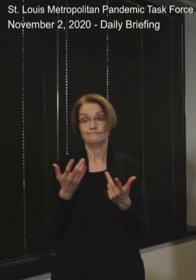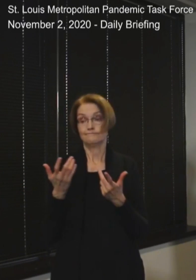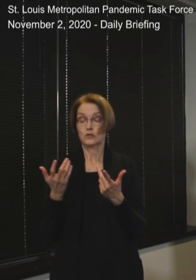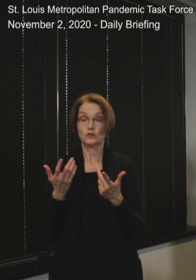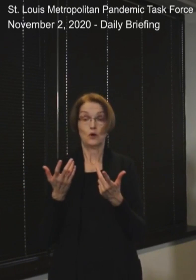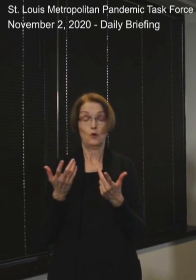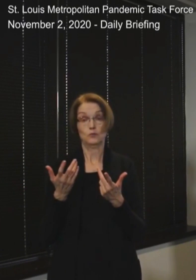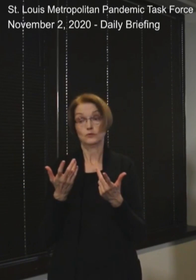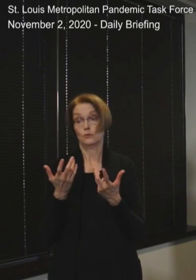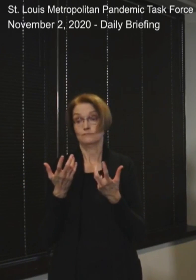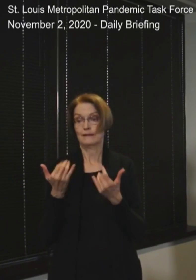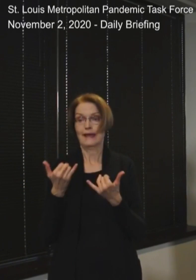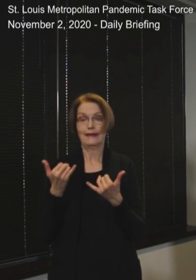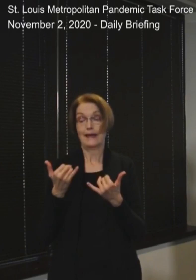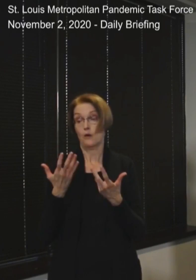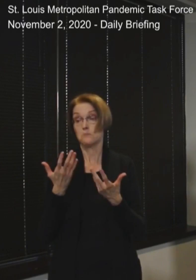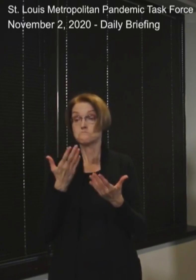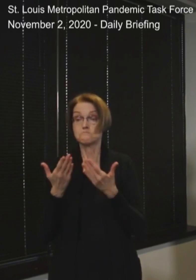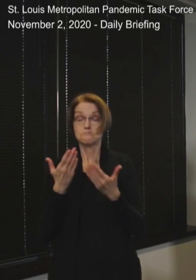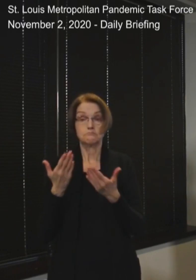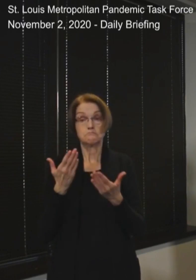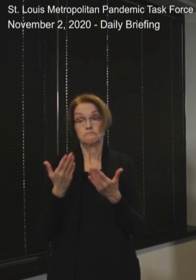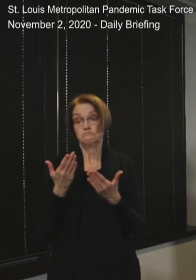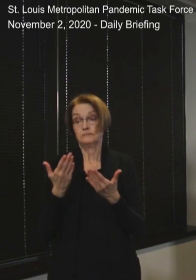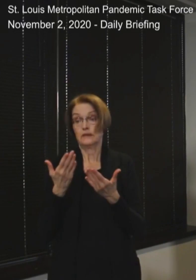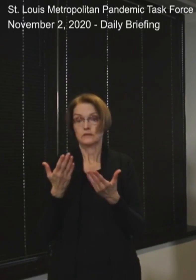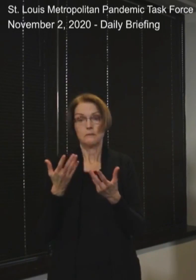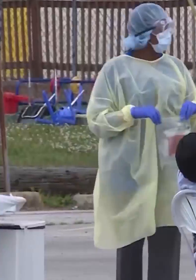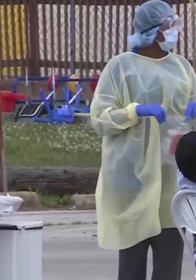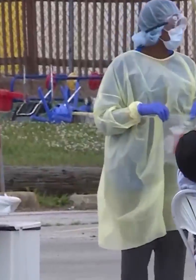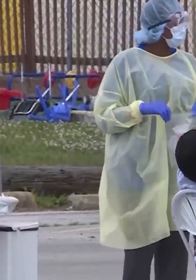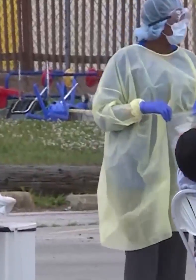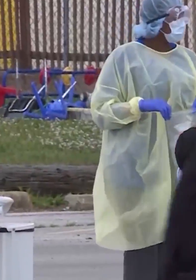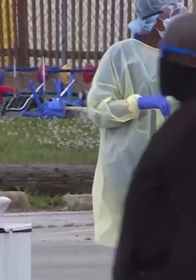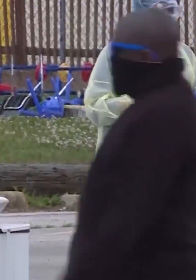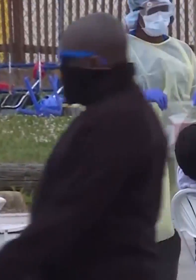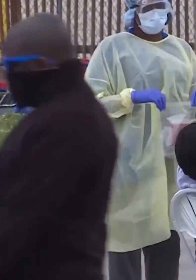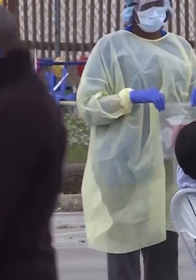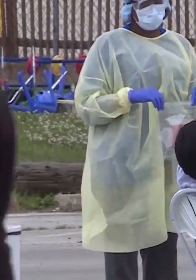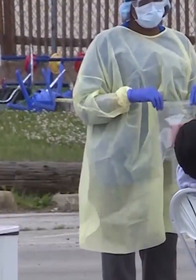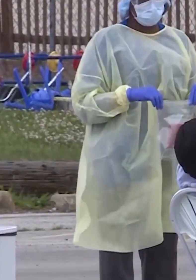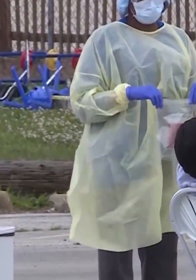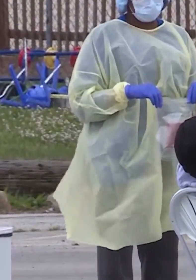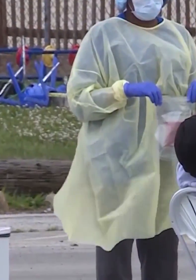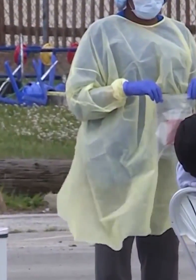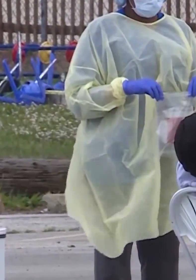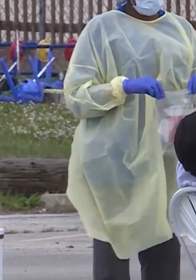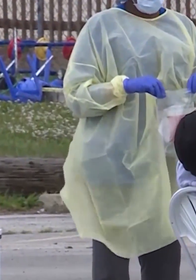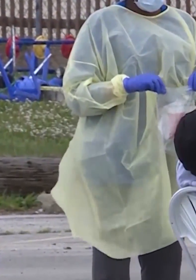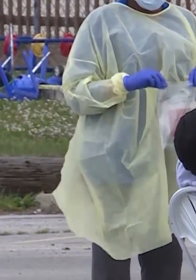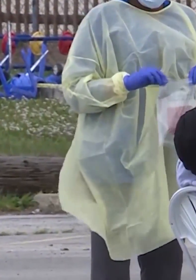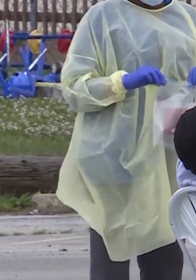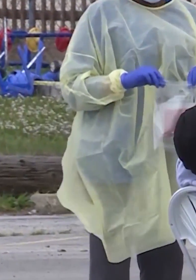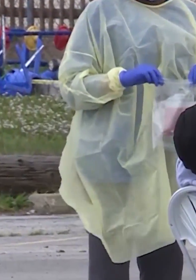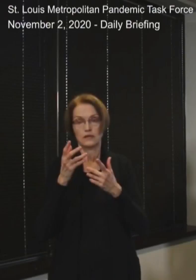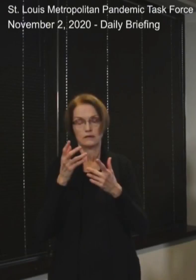AFTER A WHILE IF THERE'S. NOT MUCH BUYERS OUT IN THE COMMUNITY TAKING SMALL STEPS SUCH AS LIMITING RESTAURANT